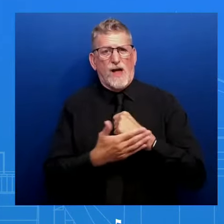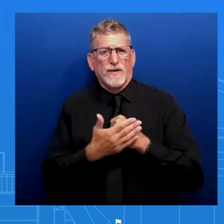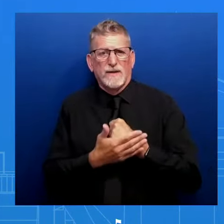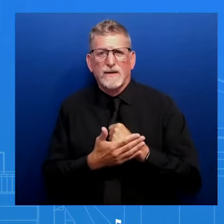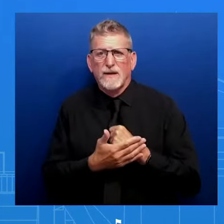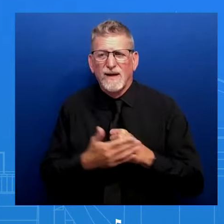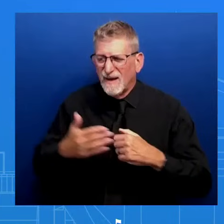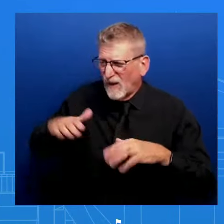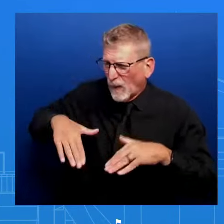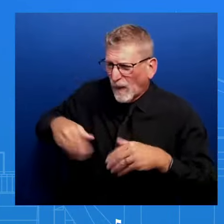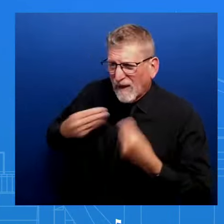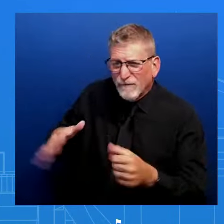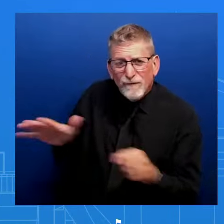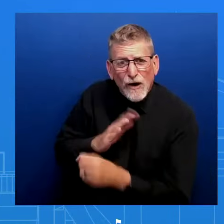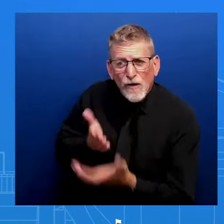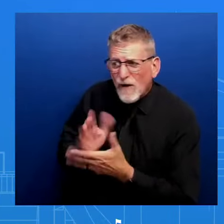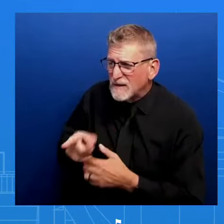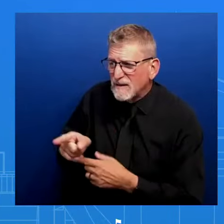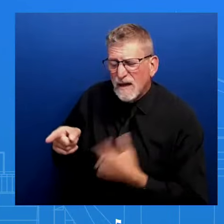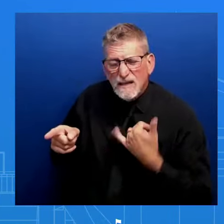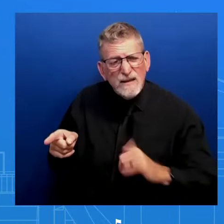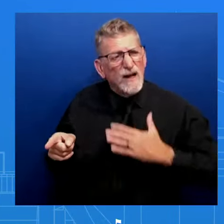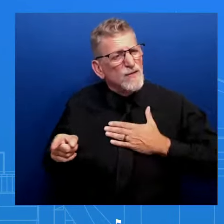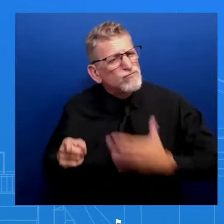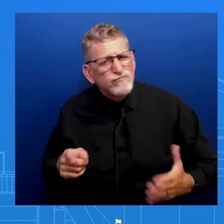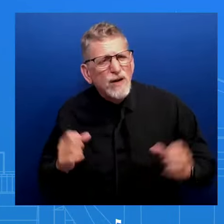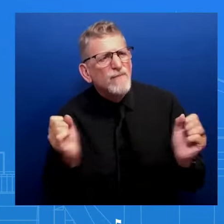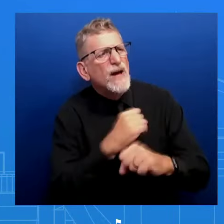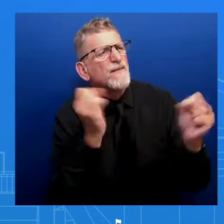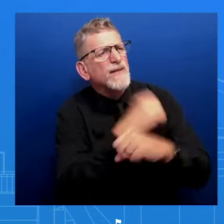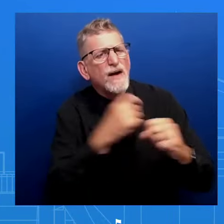And so, yes, I think this is an opportunity -- it must be an opportunity for us